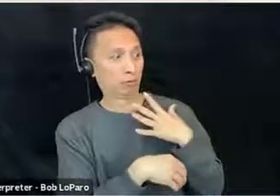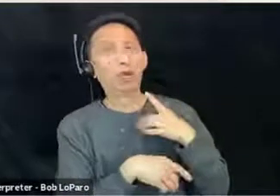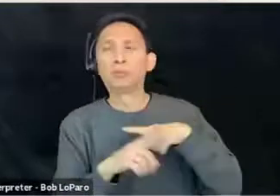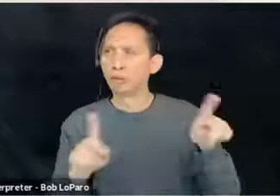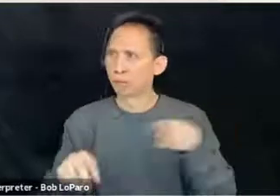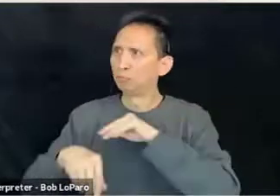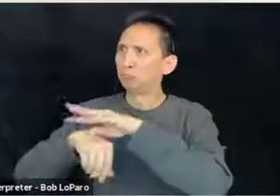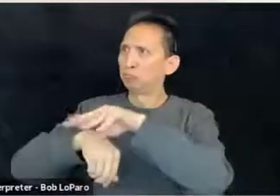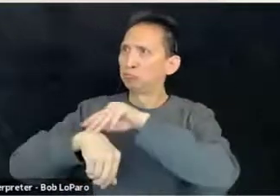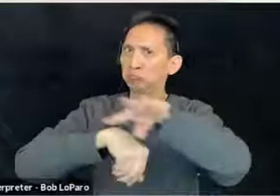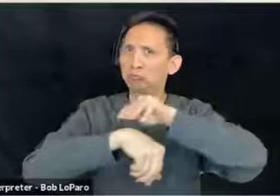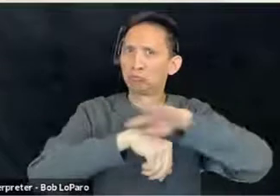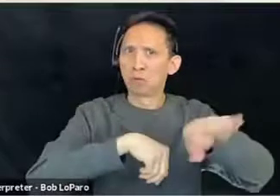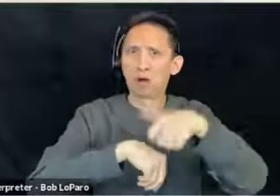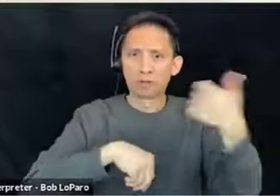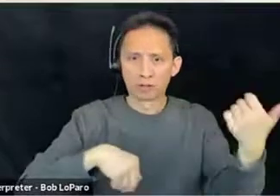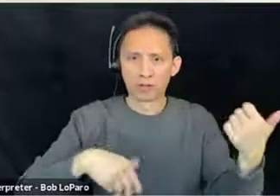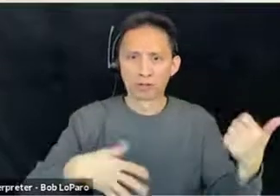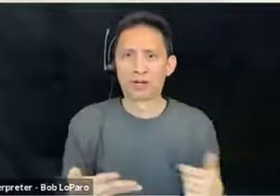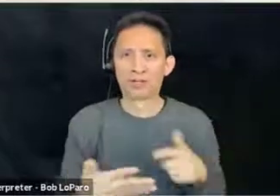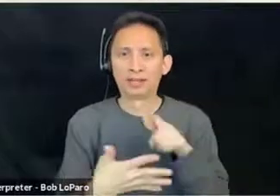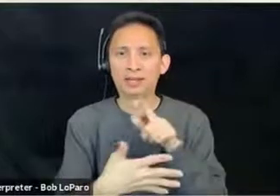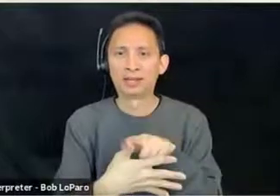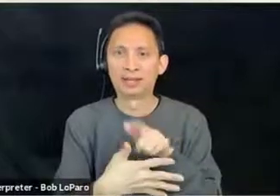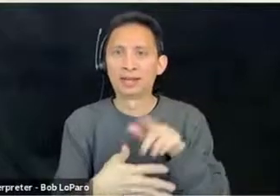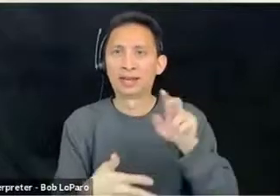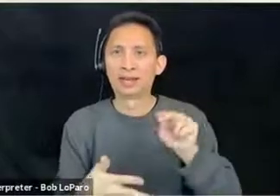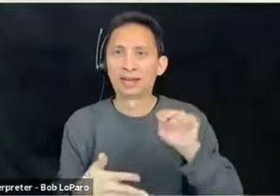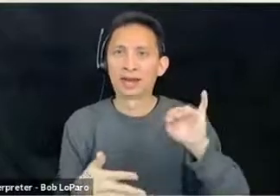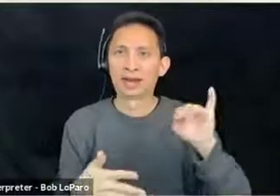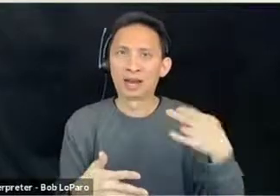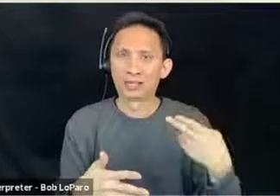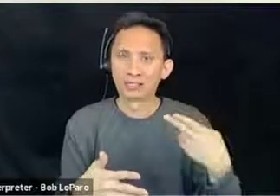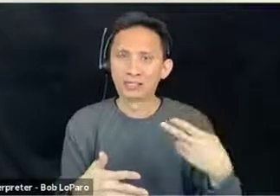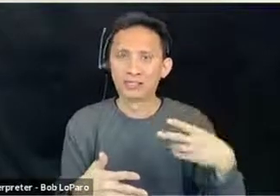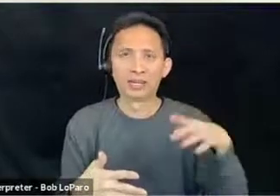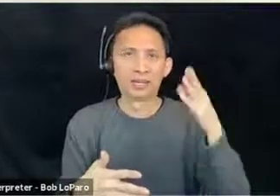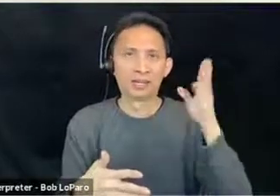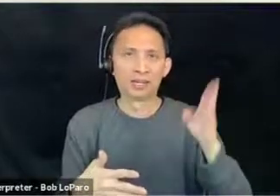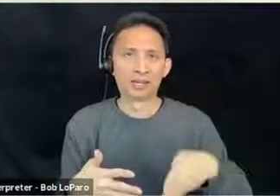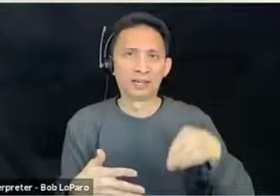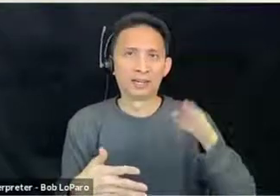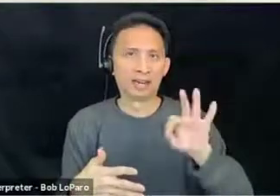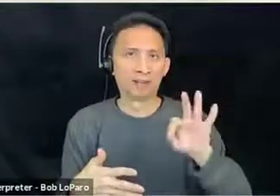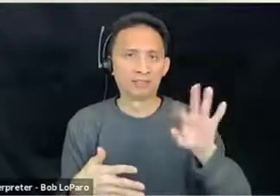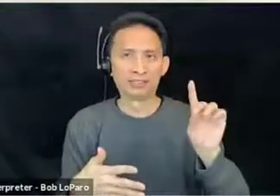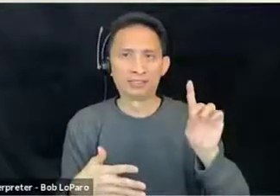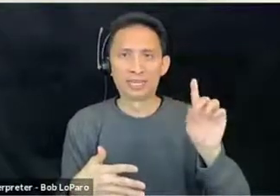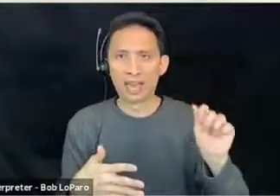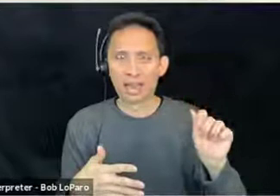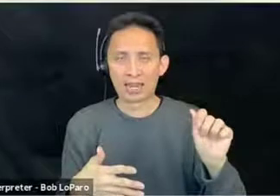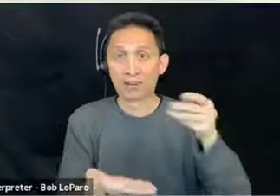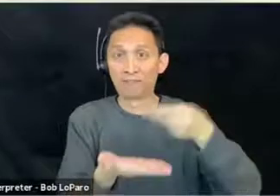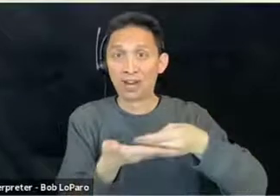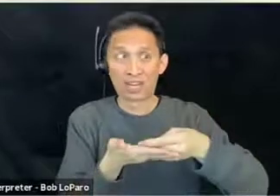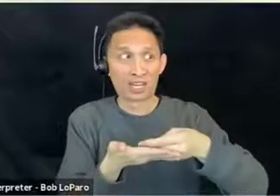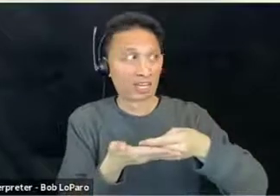And then NIH and FDA funding is crucial as you saw there's not very many FDA approved drugs